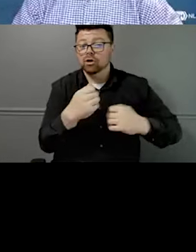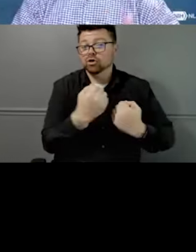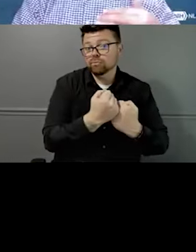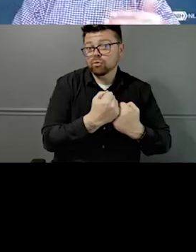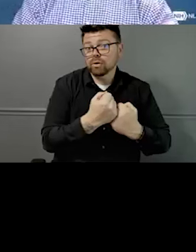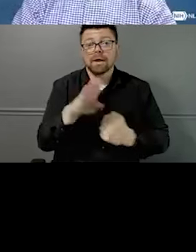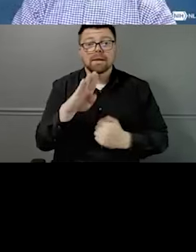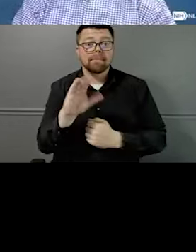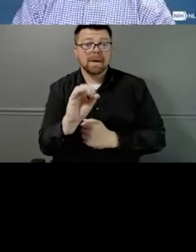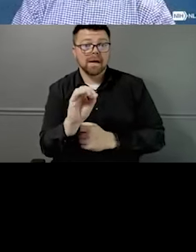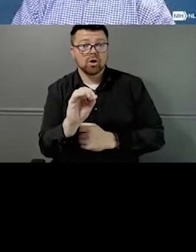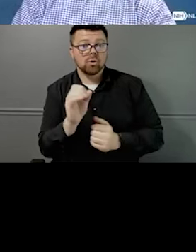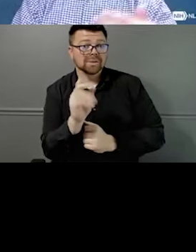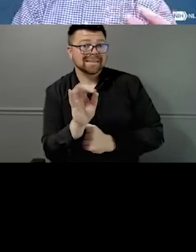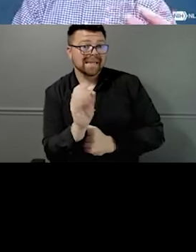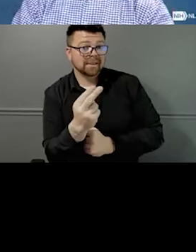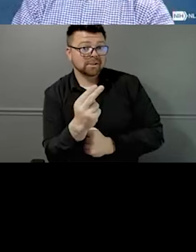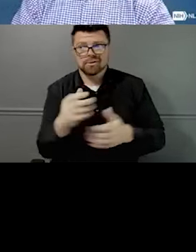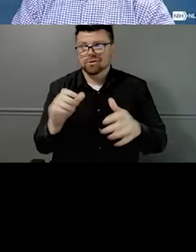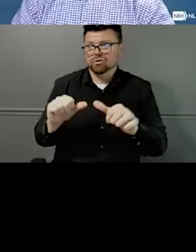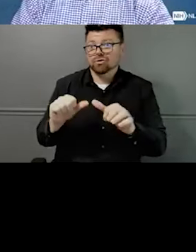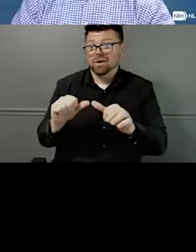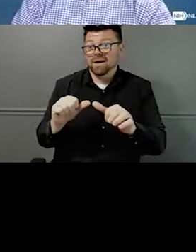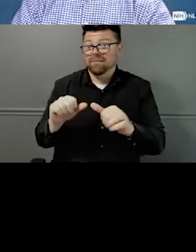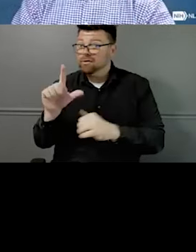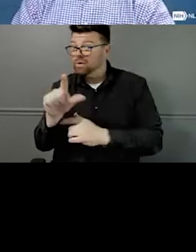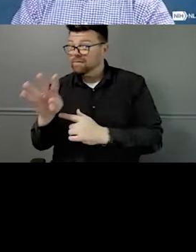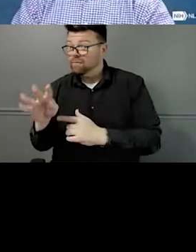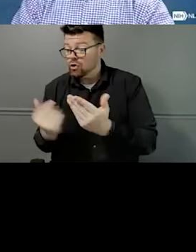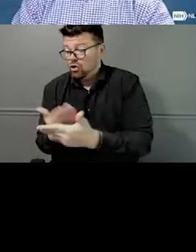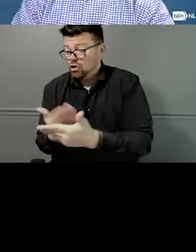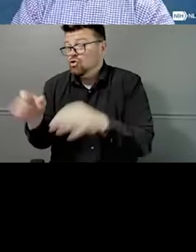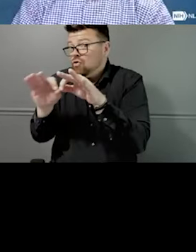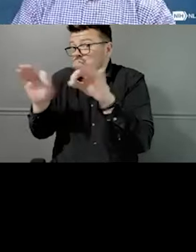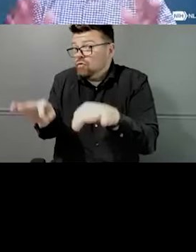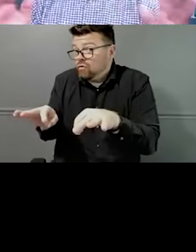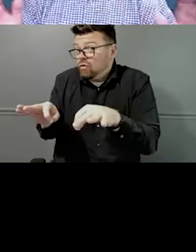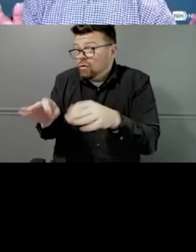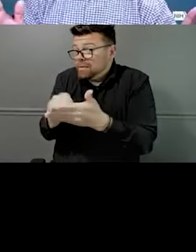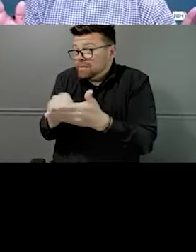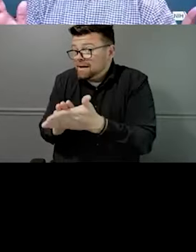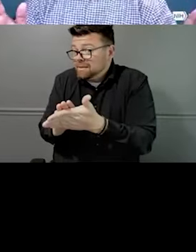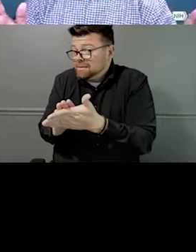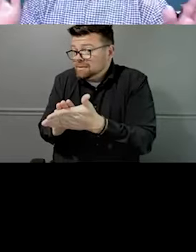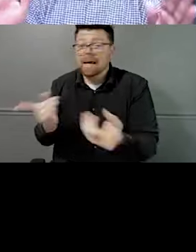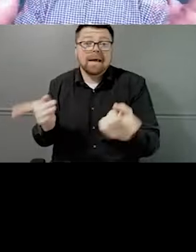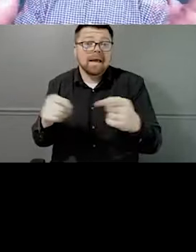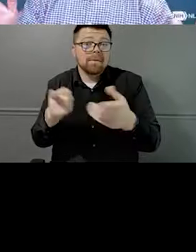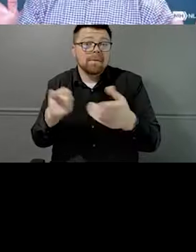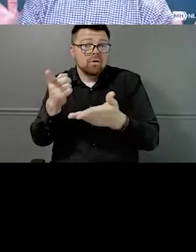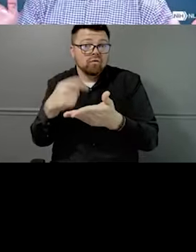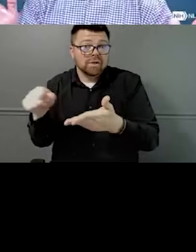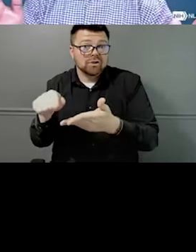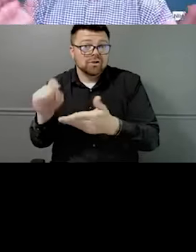If you try to upload one of the 24 versions of the documents, the research.gov will throw an error for you.